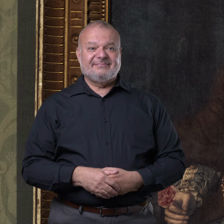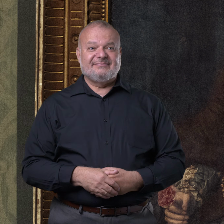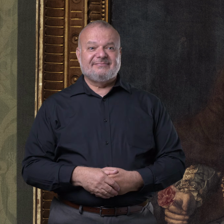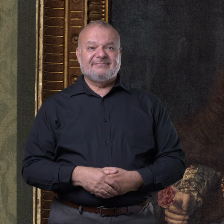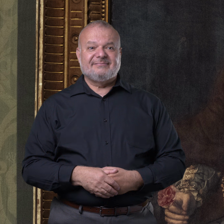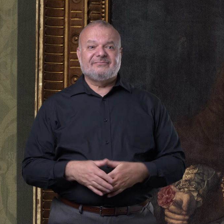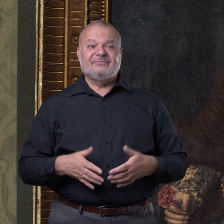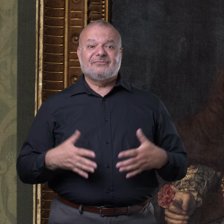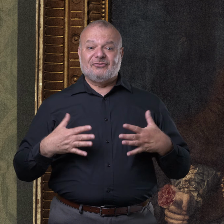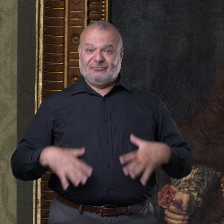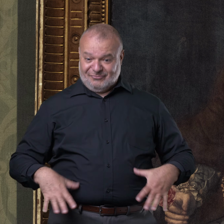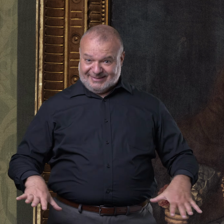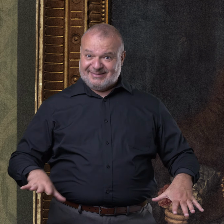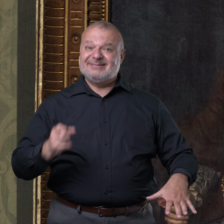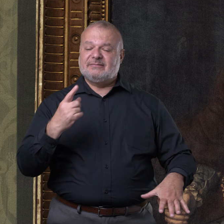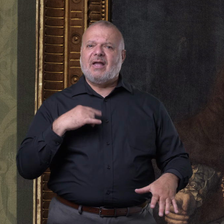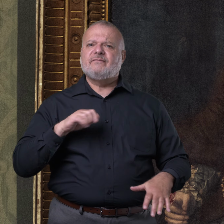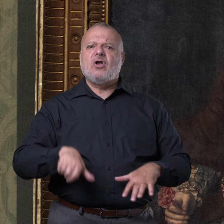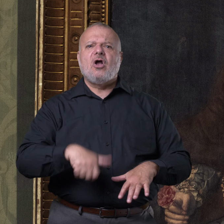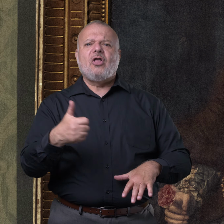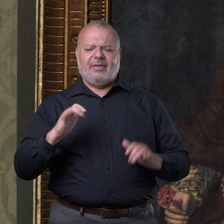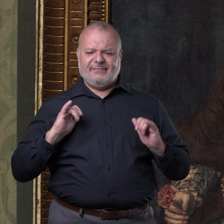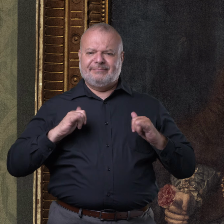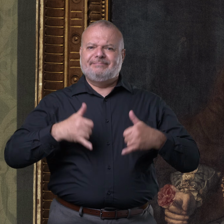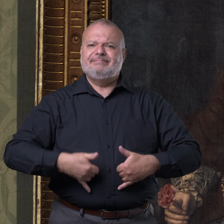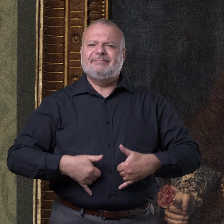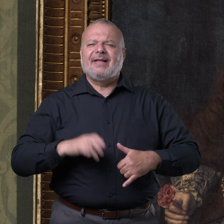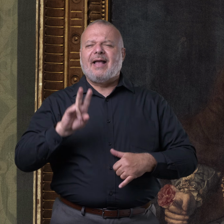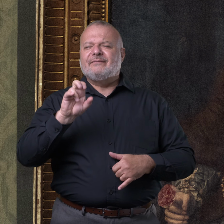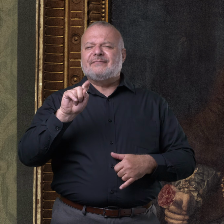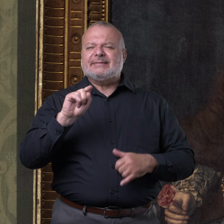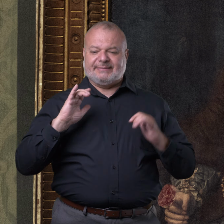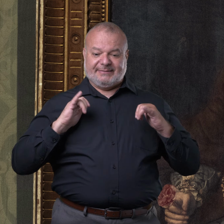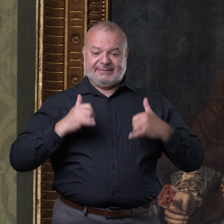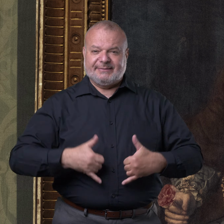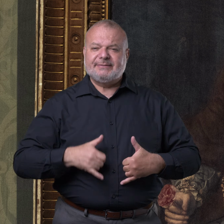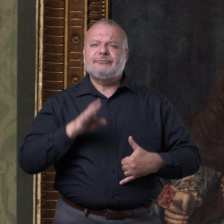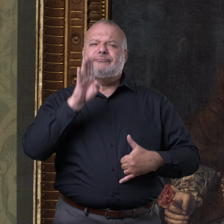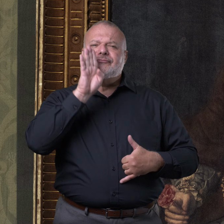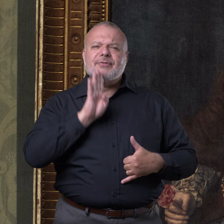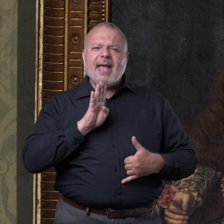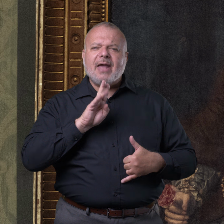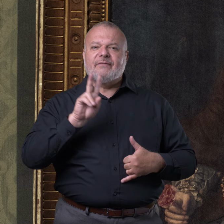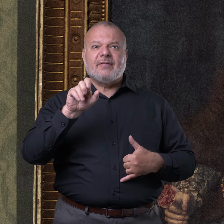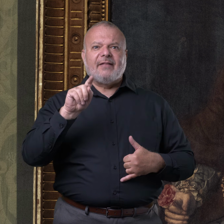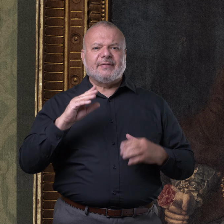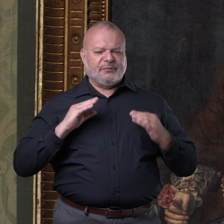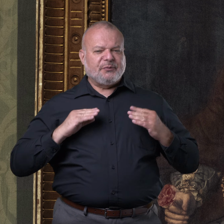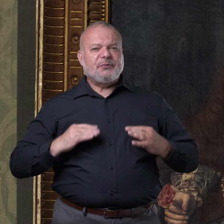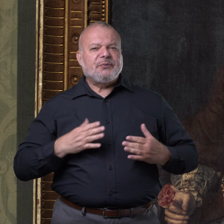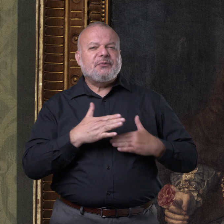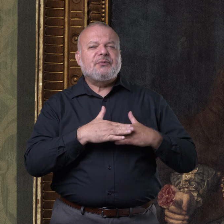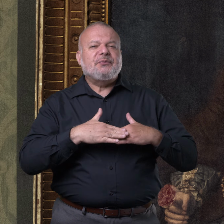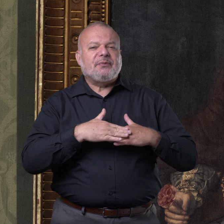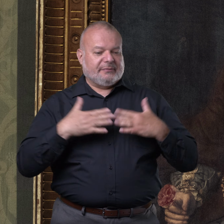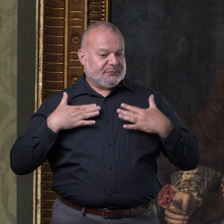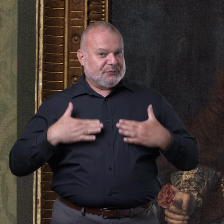Over the grayish brocade dress, she wears an overgarment of rich brown velvet.